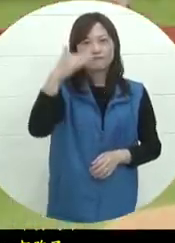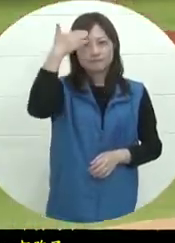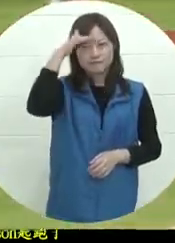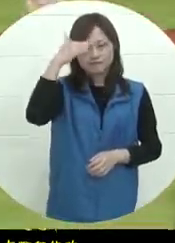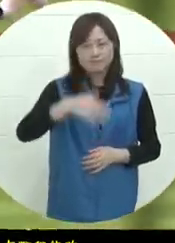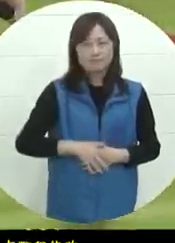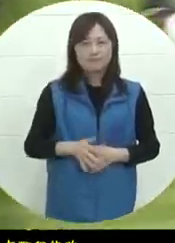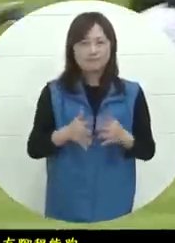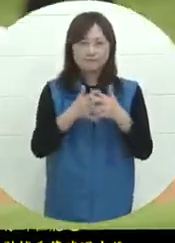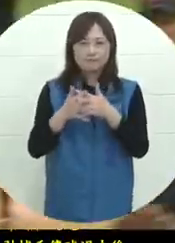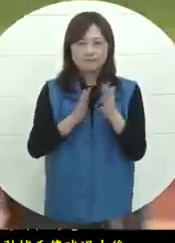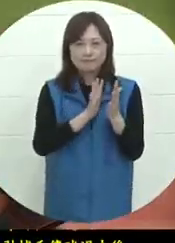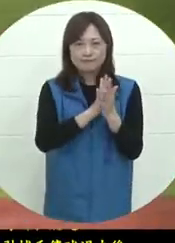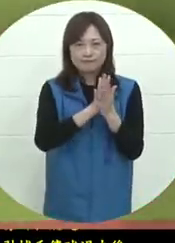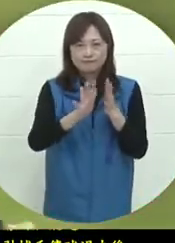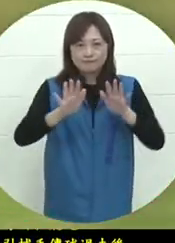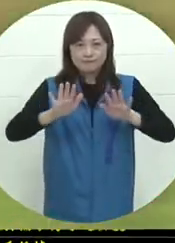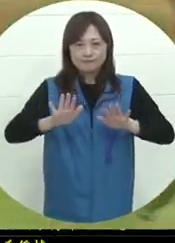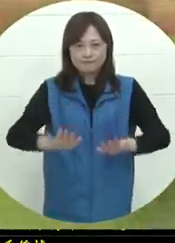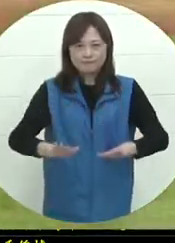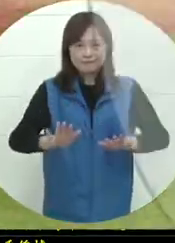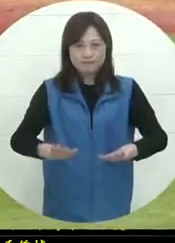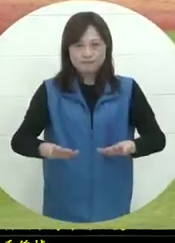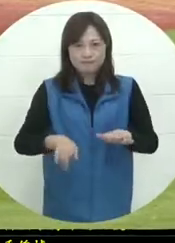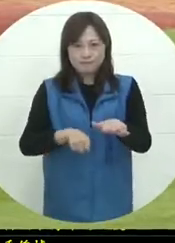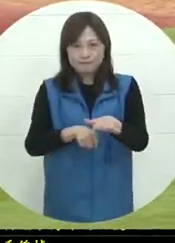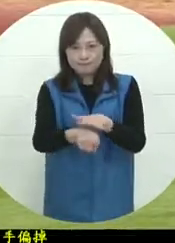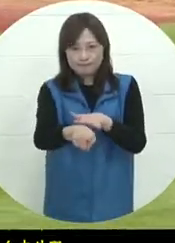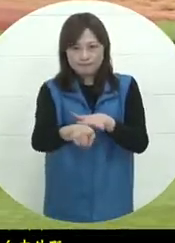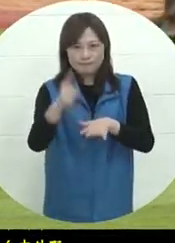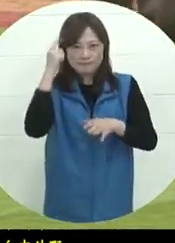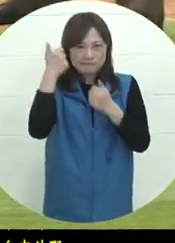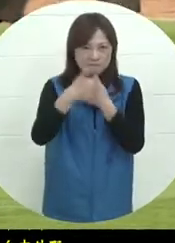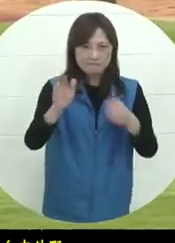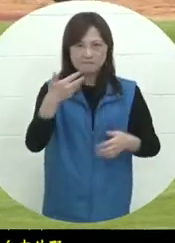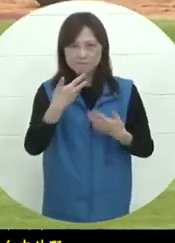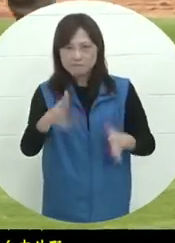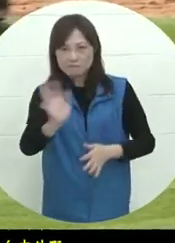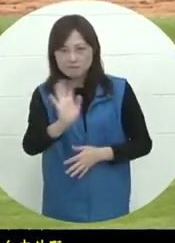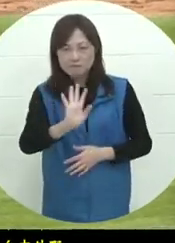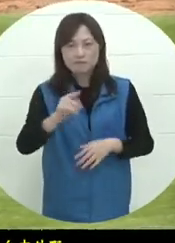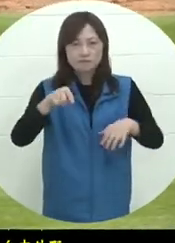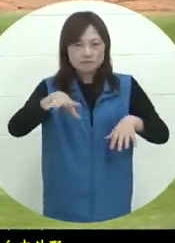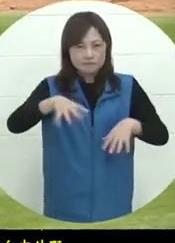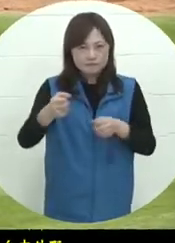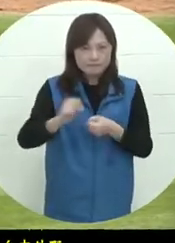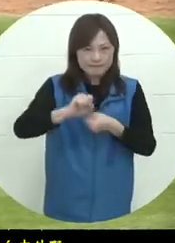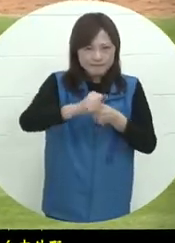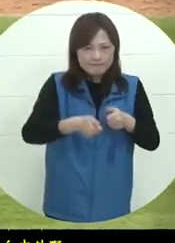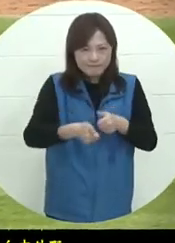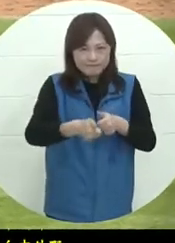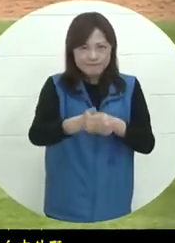The U.S. team had a huge lead. Now they didn't think so much about how to chase a point. The first point was run first, otherwise